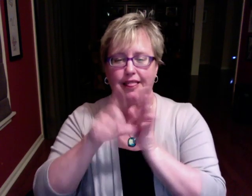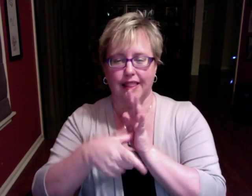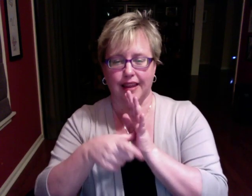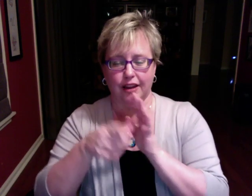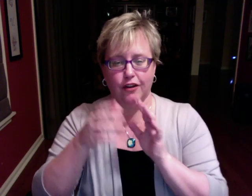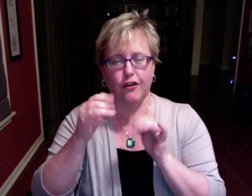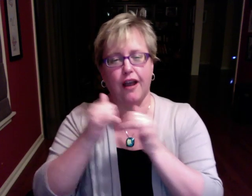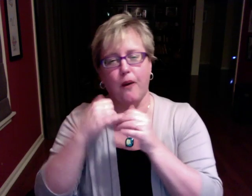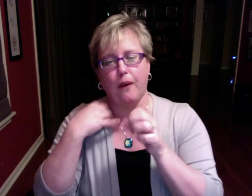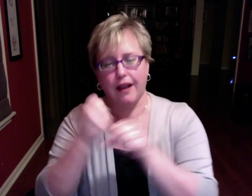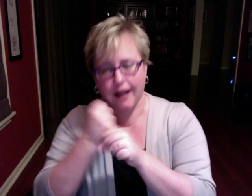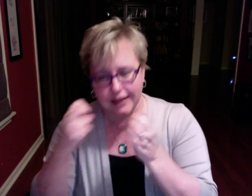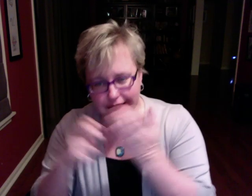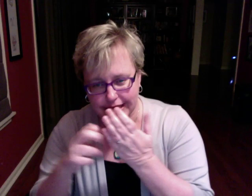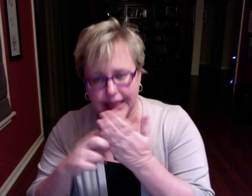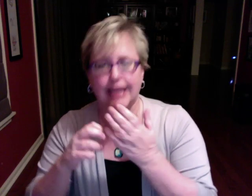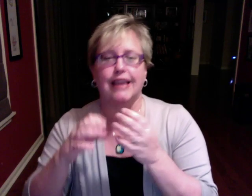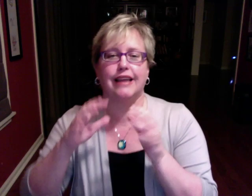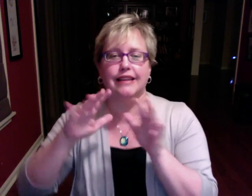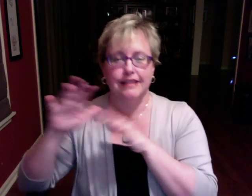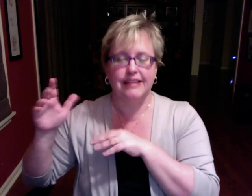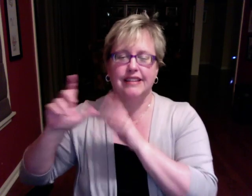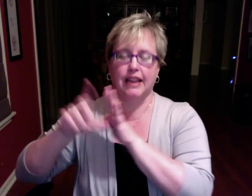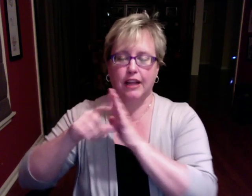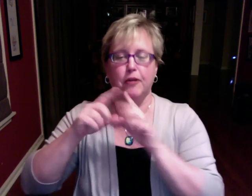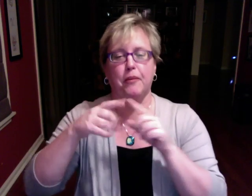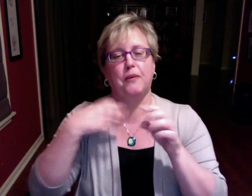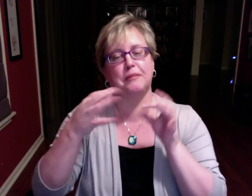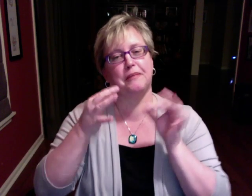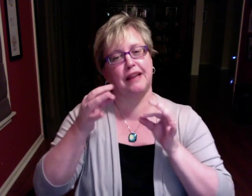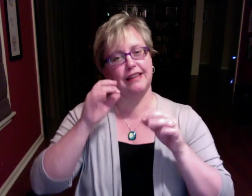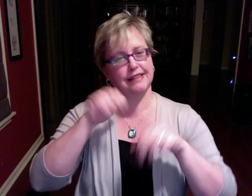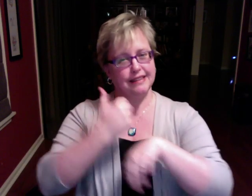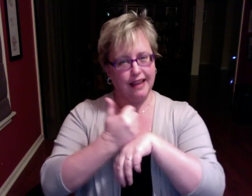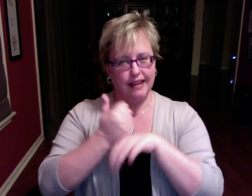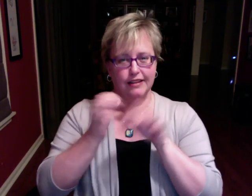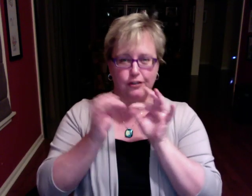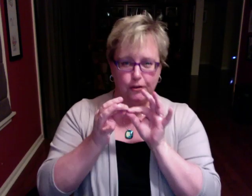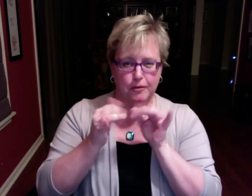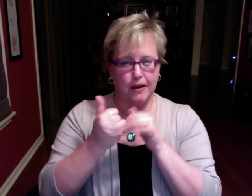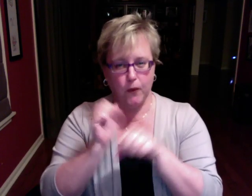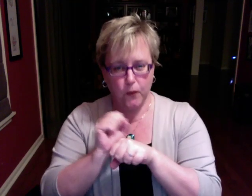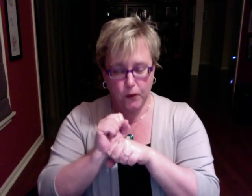I will explain later how I got tickets and all that. I'm going to explain how the interpreters were set up.